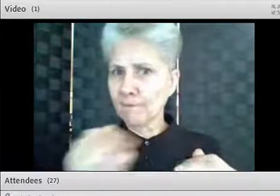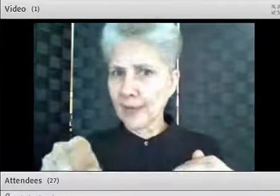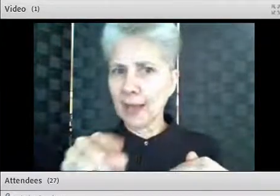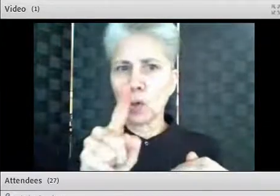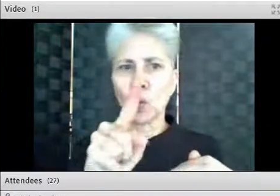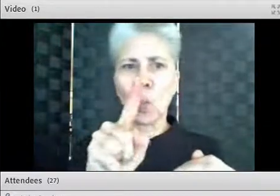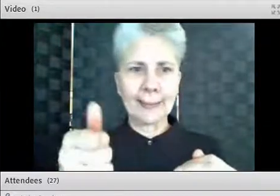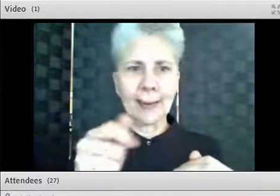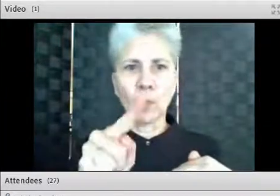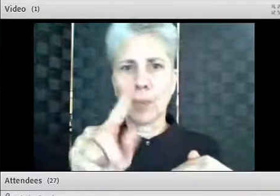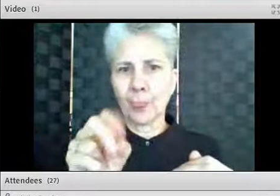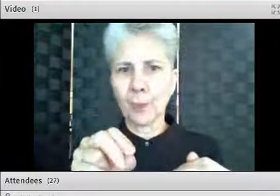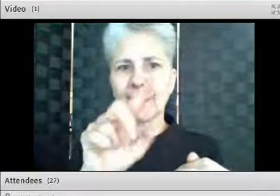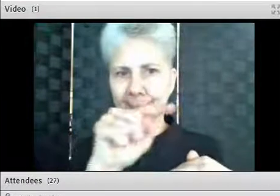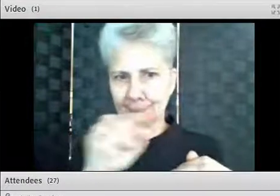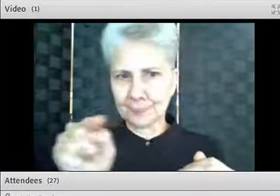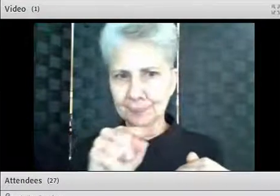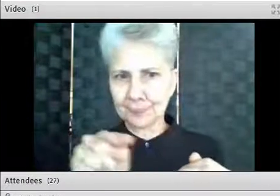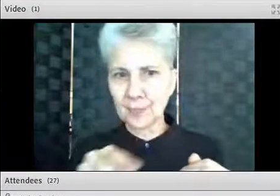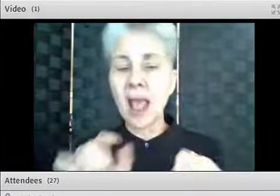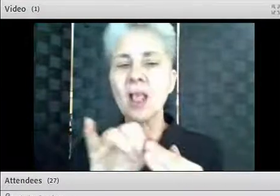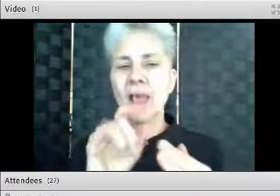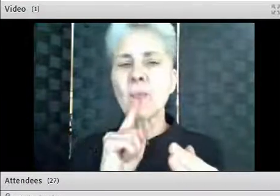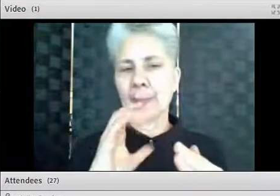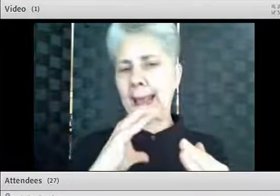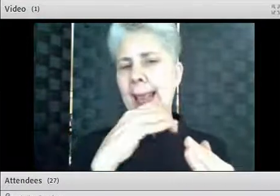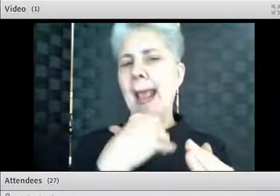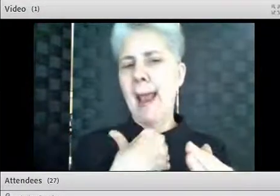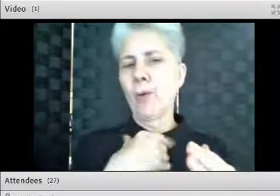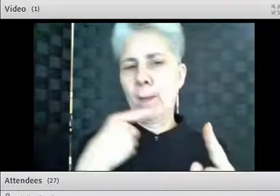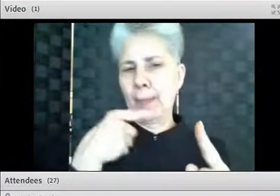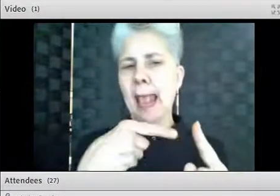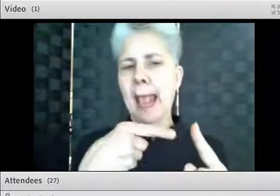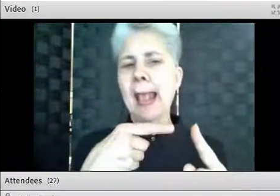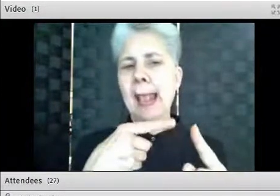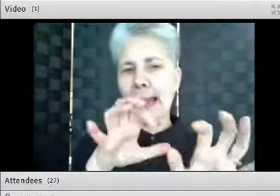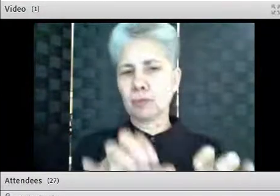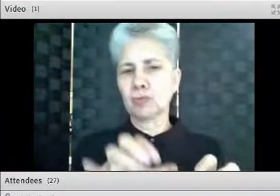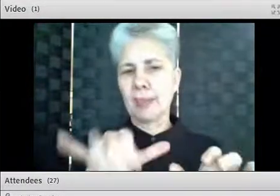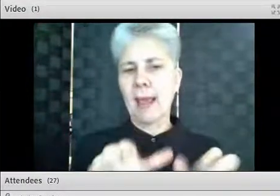et cetera, would be our main entry here.